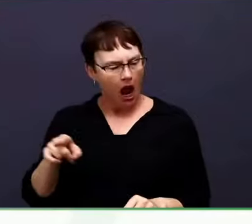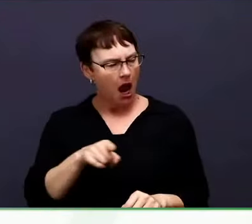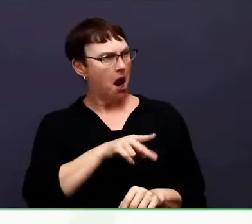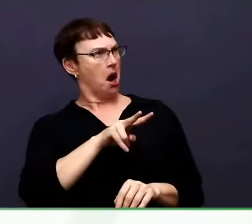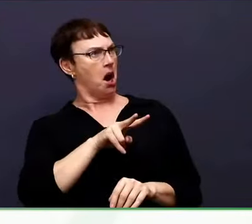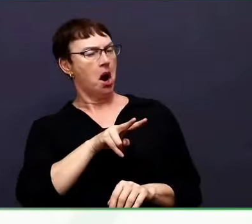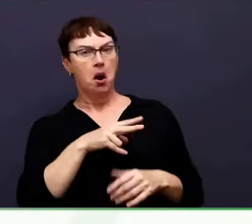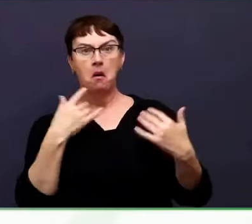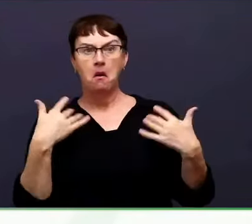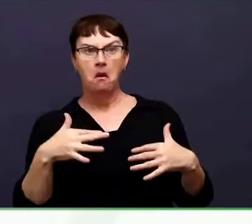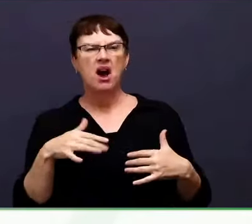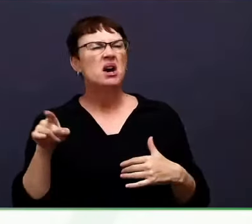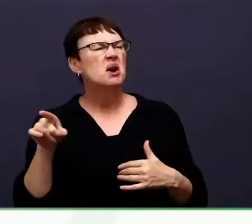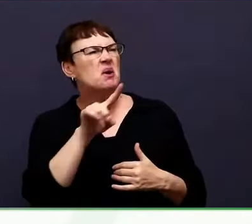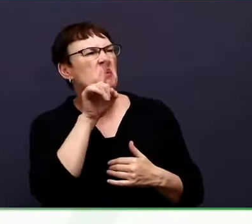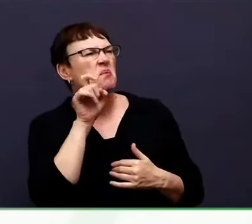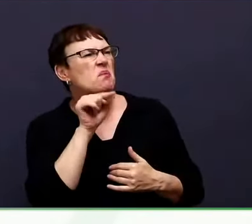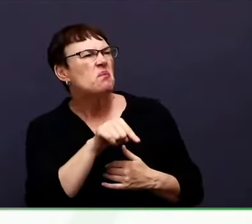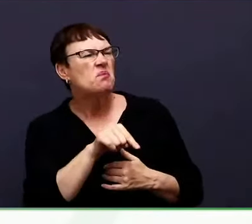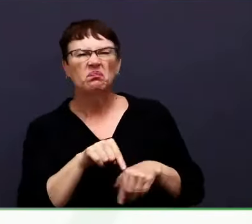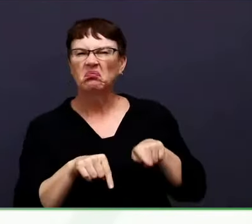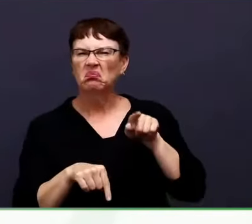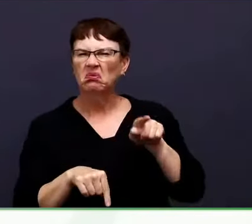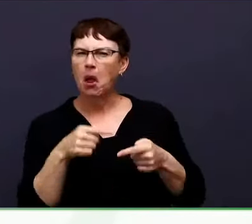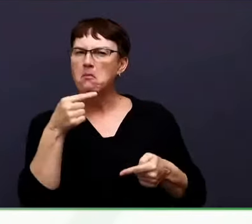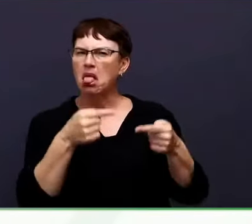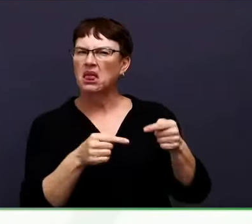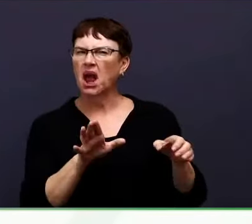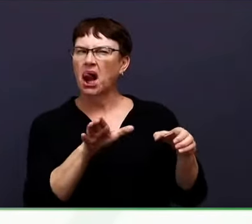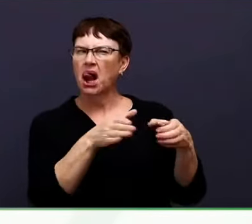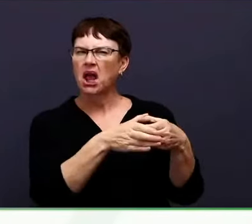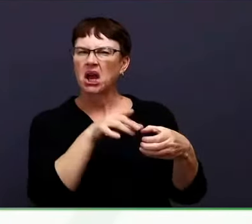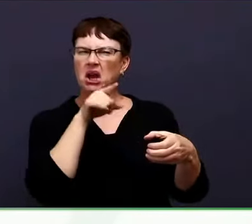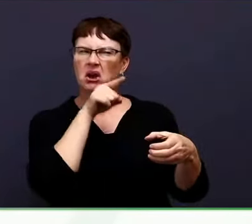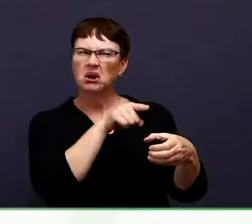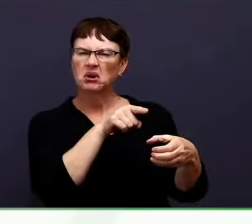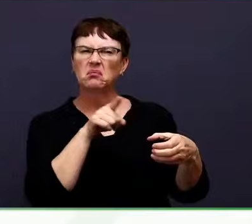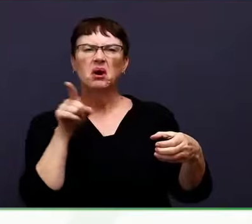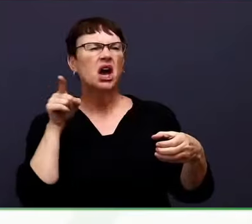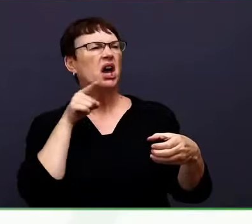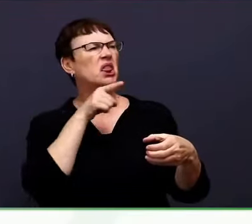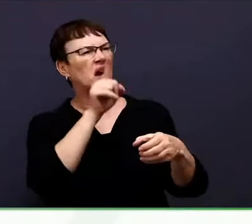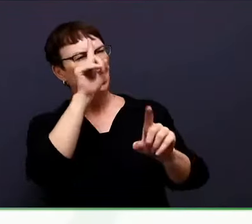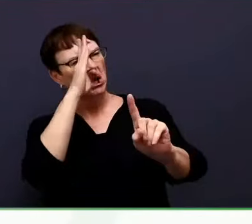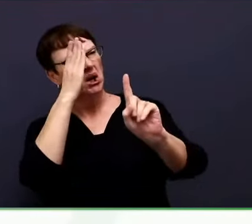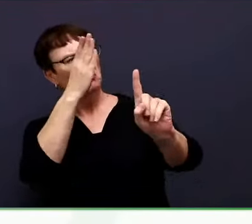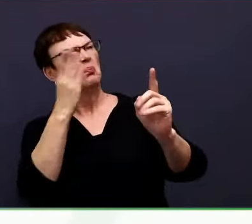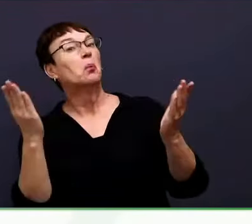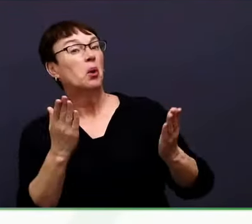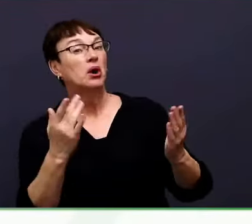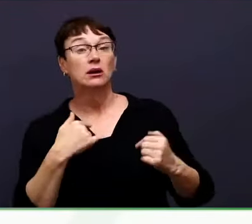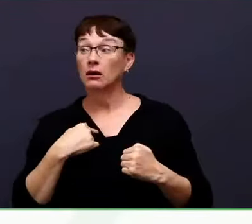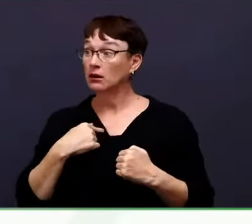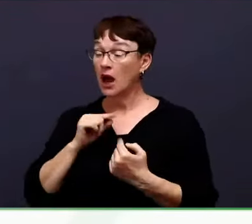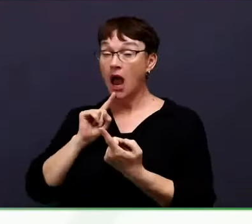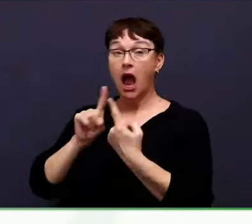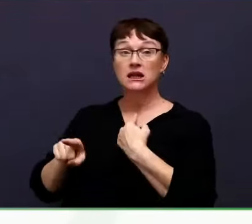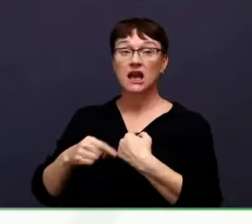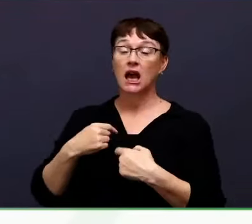want to do, we do not answer. Instead, we connect them to political parties and politicians,